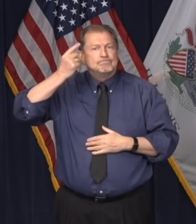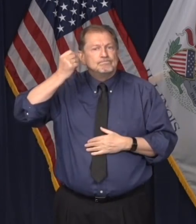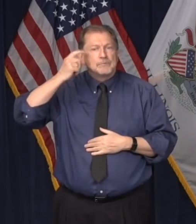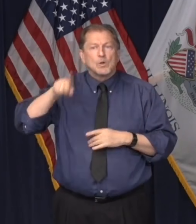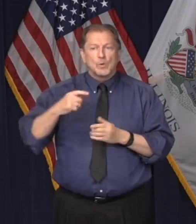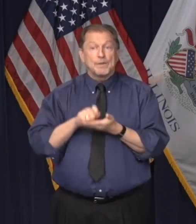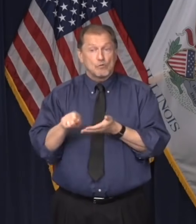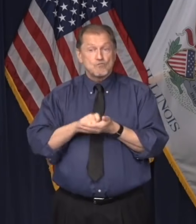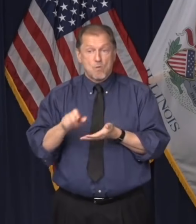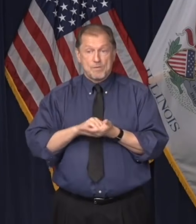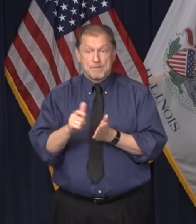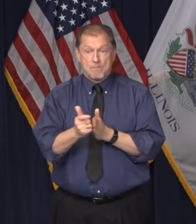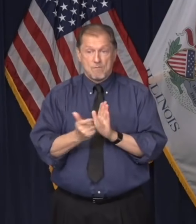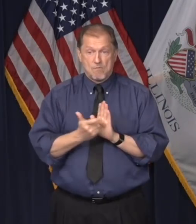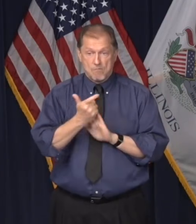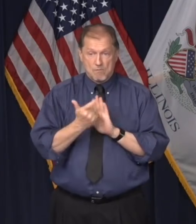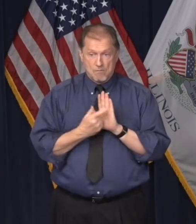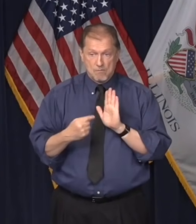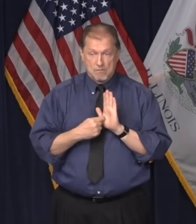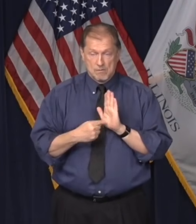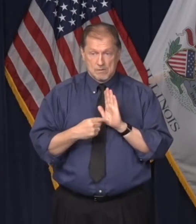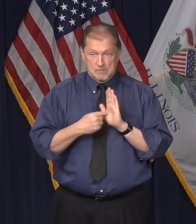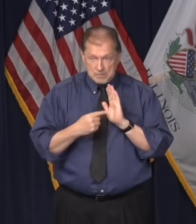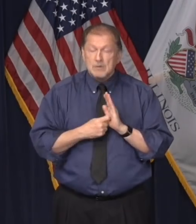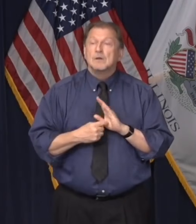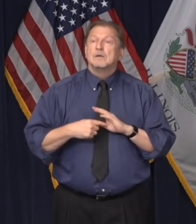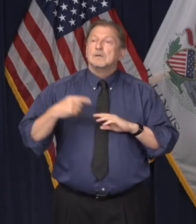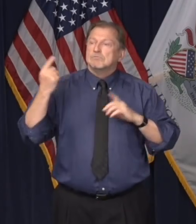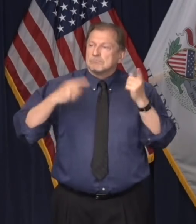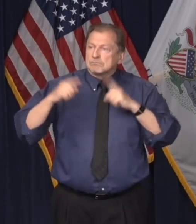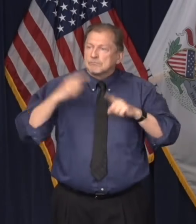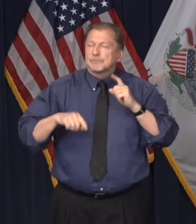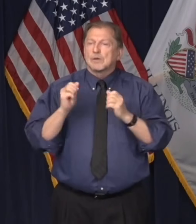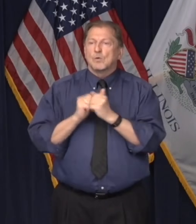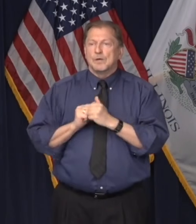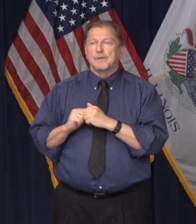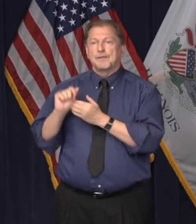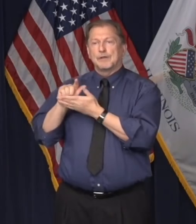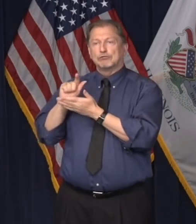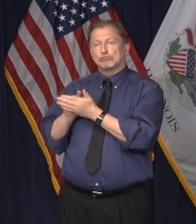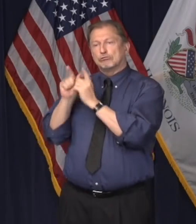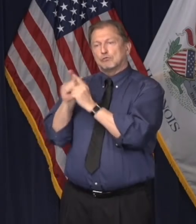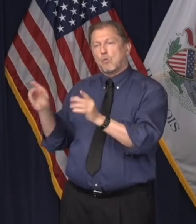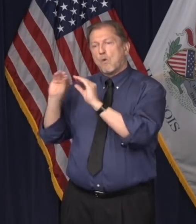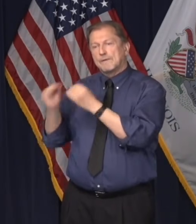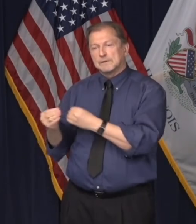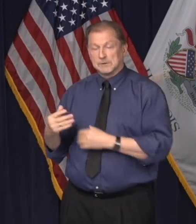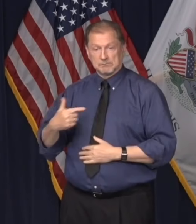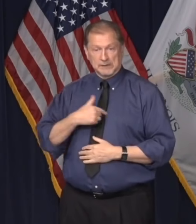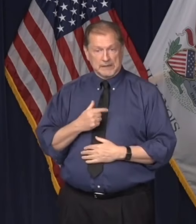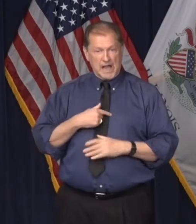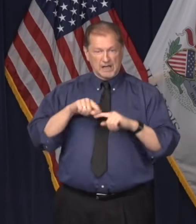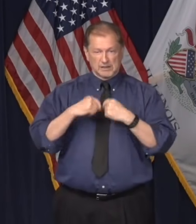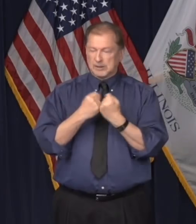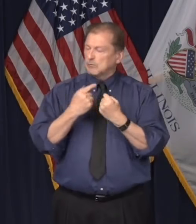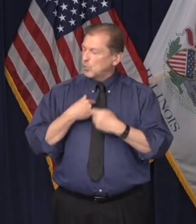EVAPORATE ON A 30-DAY TIME FRAME. THE LEGISLATURE TOOK THAT INTO ACCOUNT WHEN THEY WROTE THIS LAW. IN COLLABORATION WITH THE ATTORNEY GENERAL'S OFFICE, MY